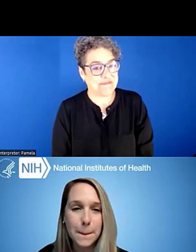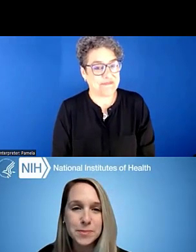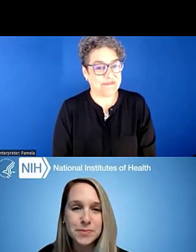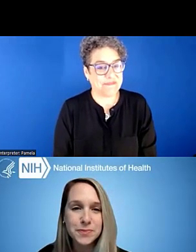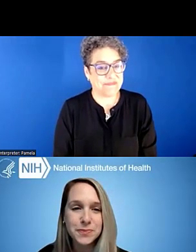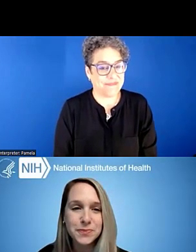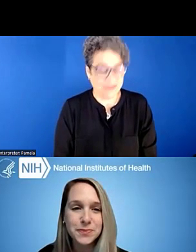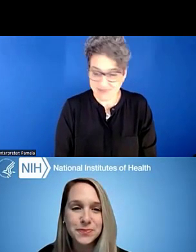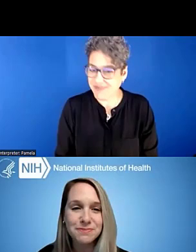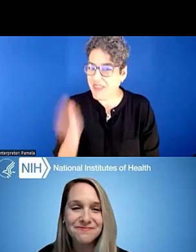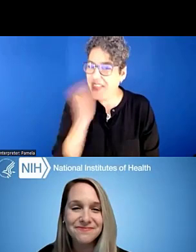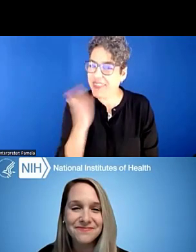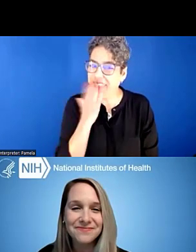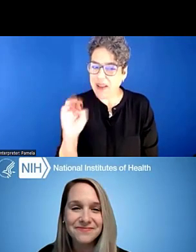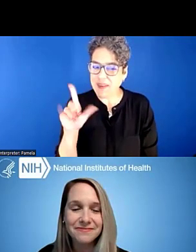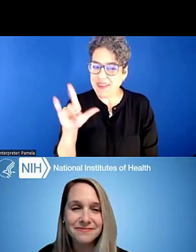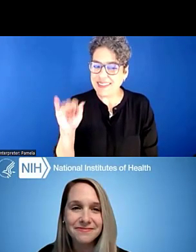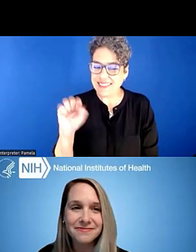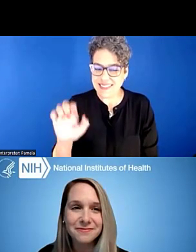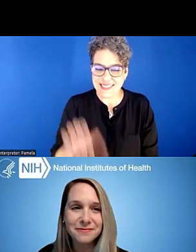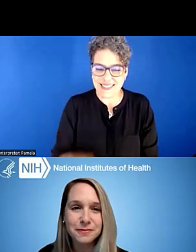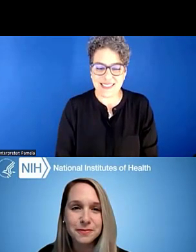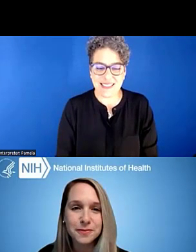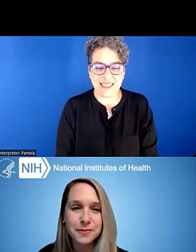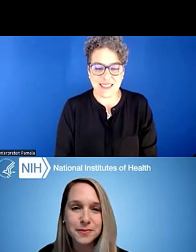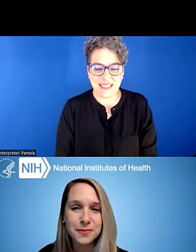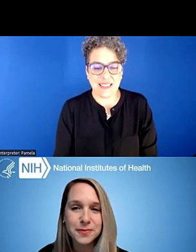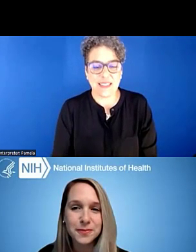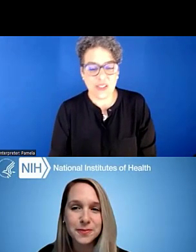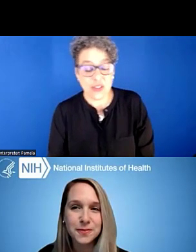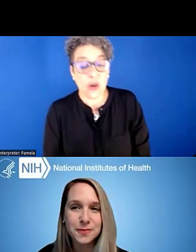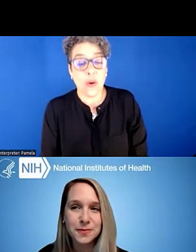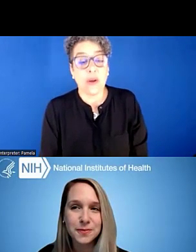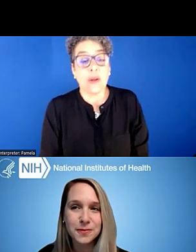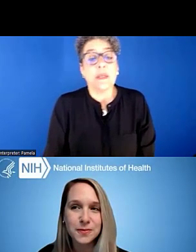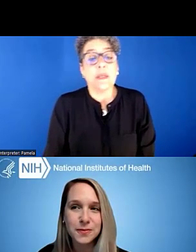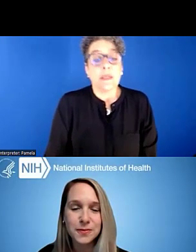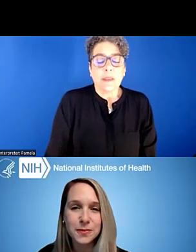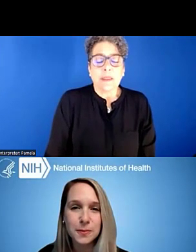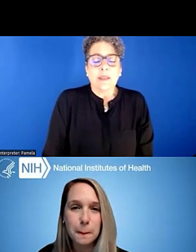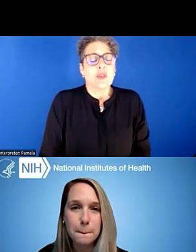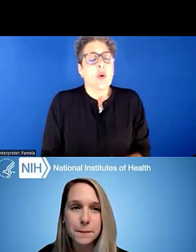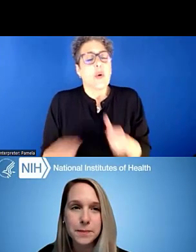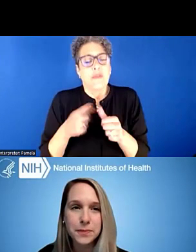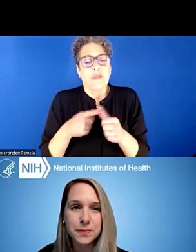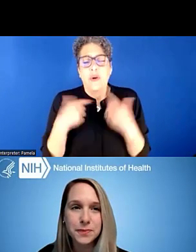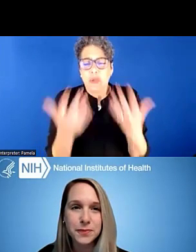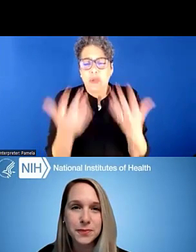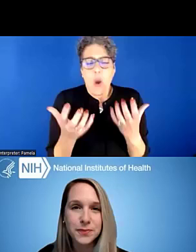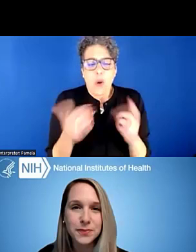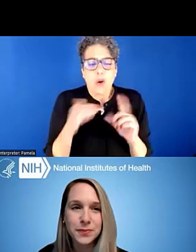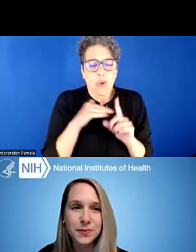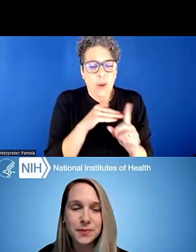Dr. Patricia Valdez: Great. Thank you, Elyse. So I want to start out by just reminding everyone .. Whoops, go back to the slide ..